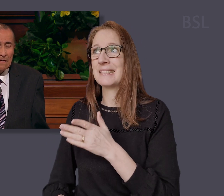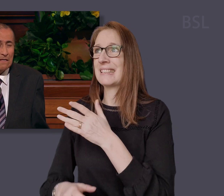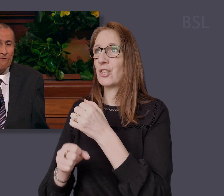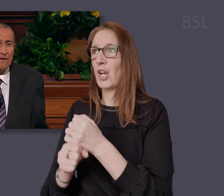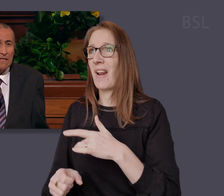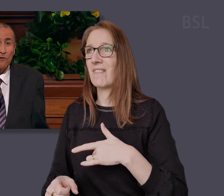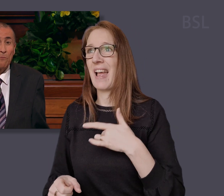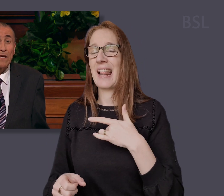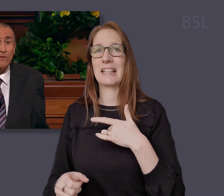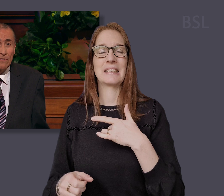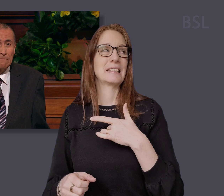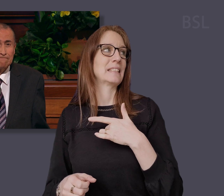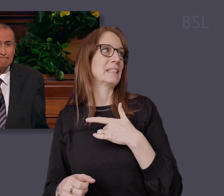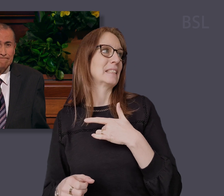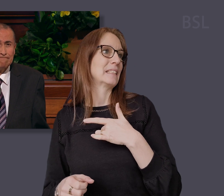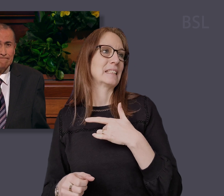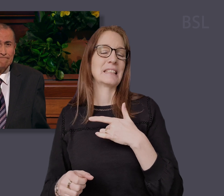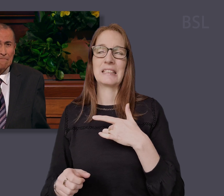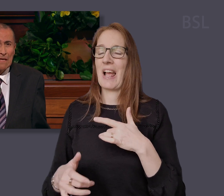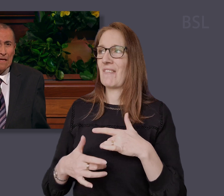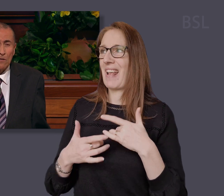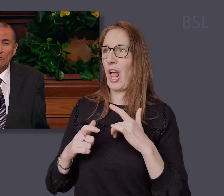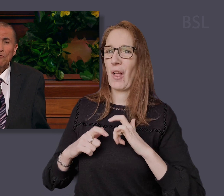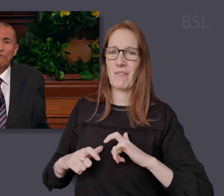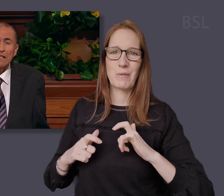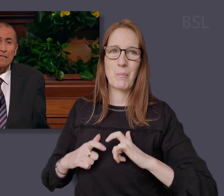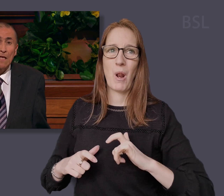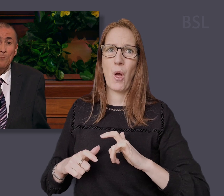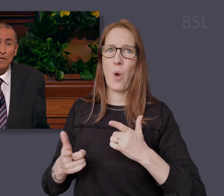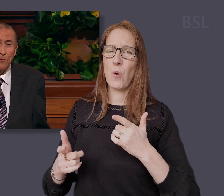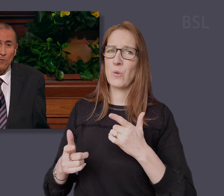He felt out of place and also felt that some people